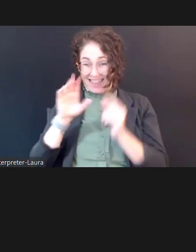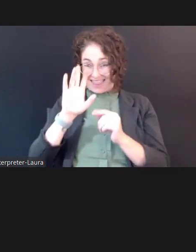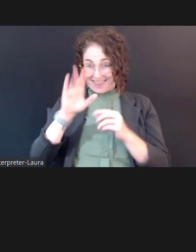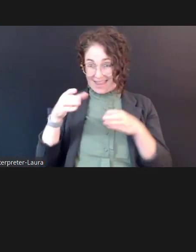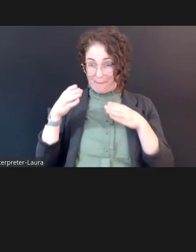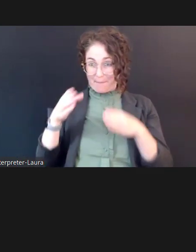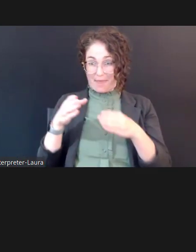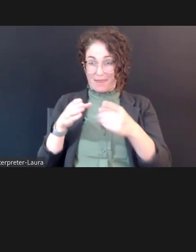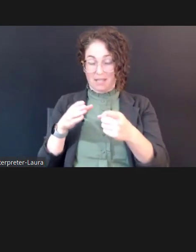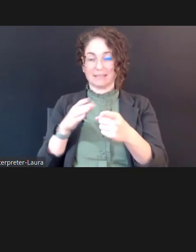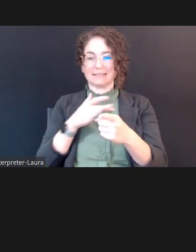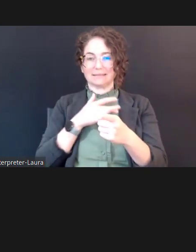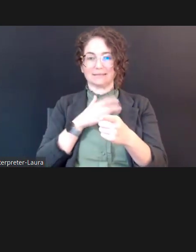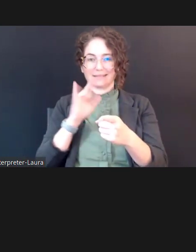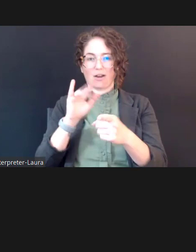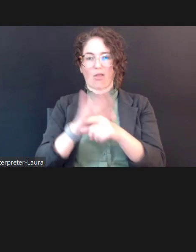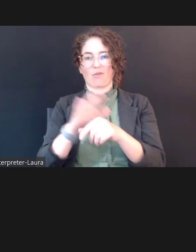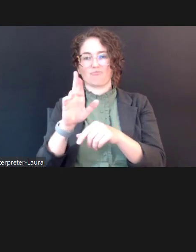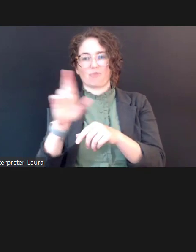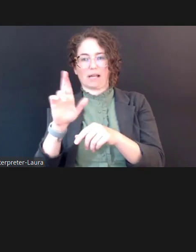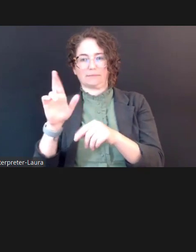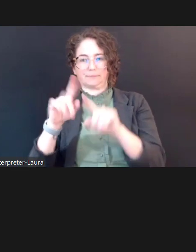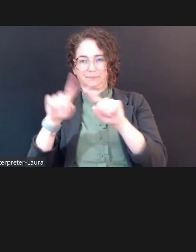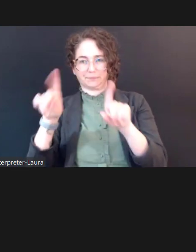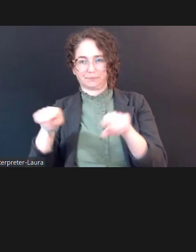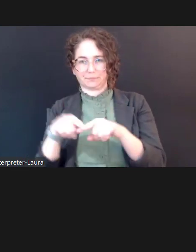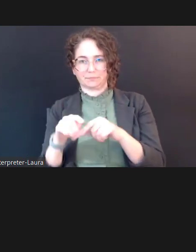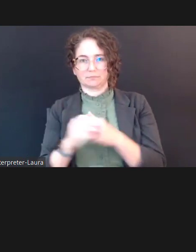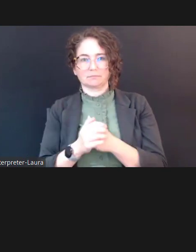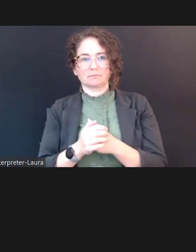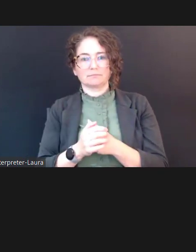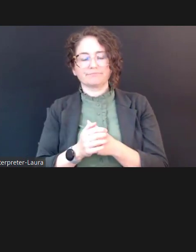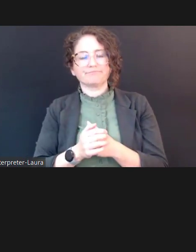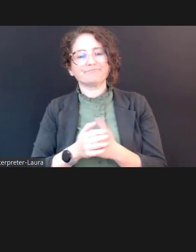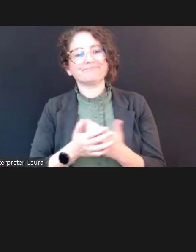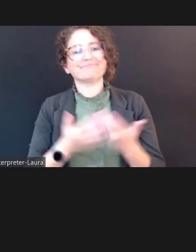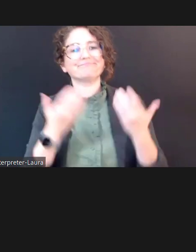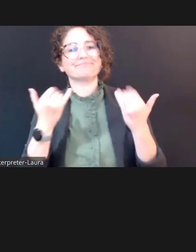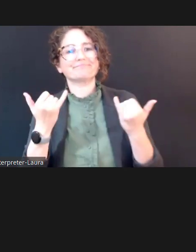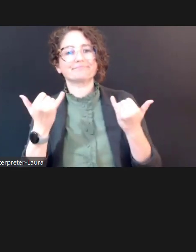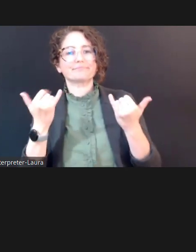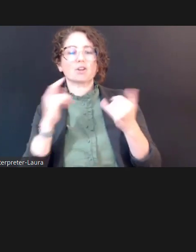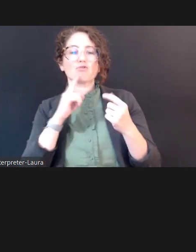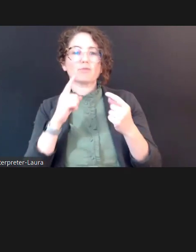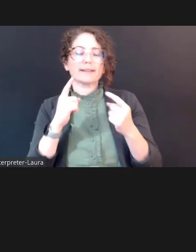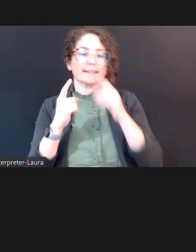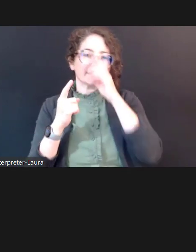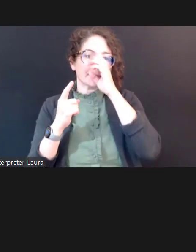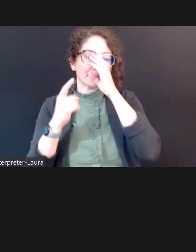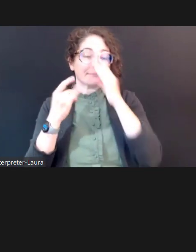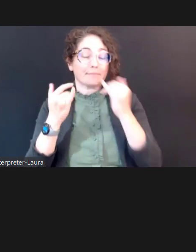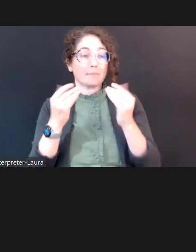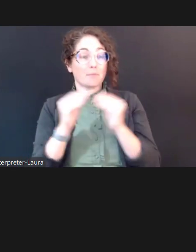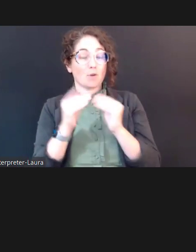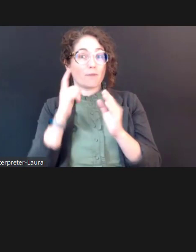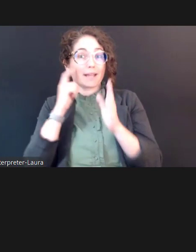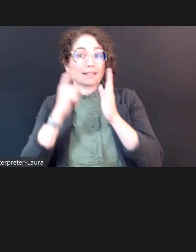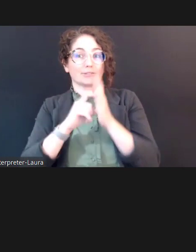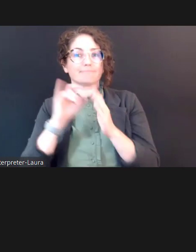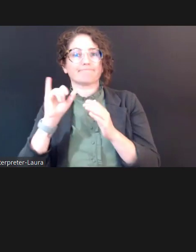Foust: Now, there is growing recognition for a variety of reasons that as common as the Pure Tone method has been, it may not be